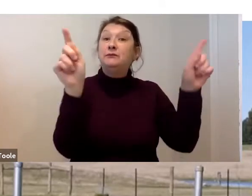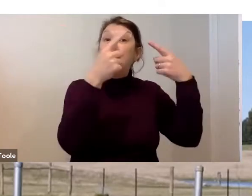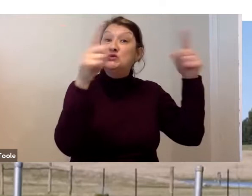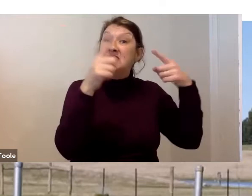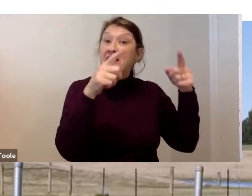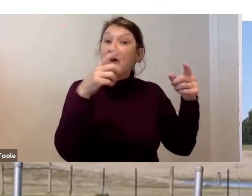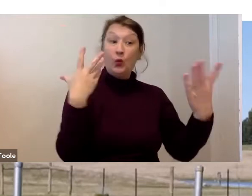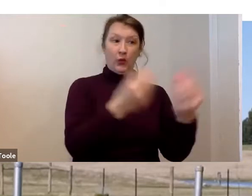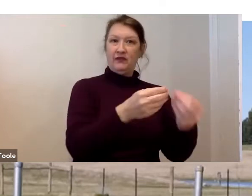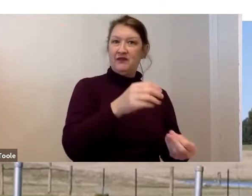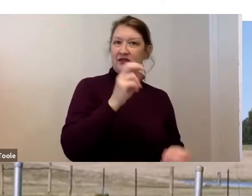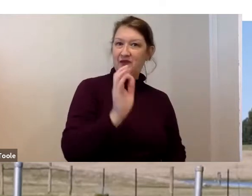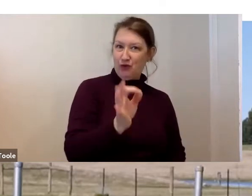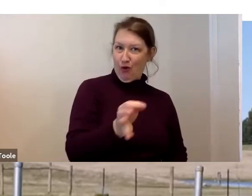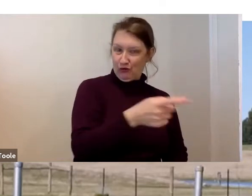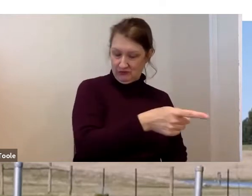So it is just explain what is happening.